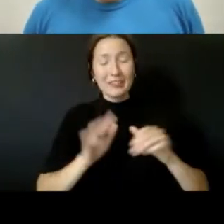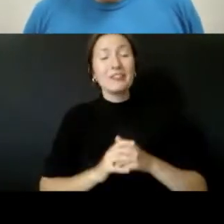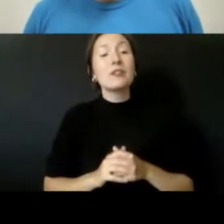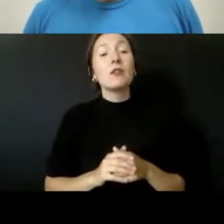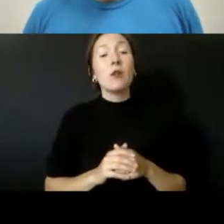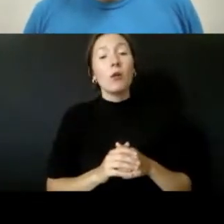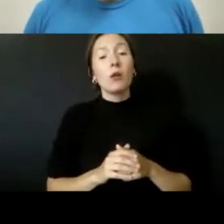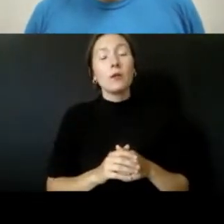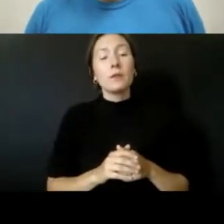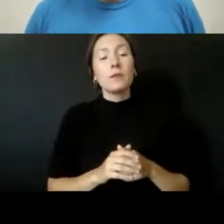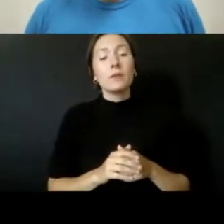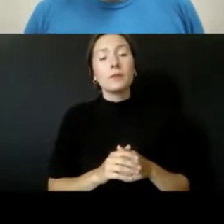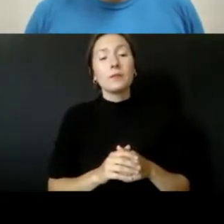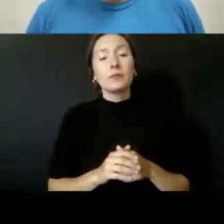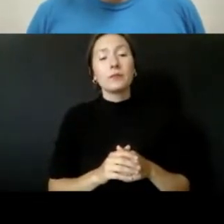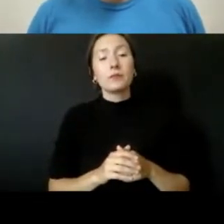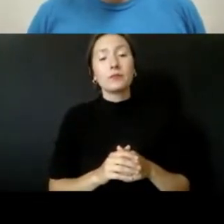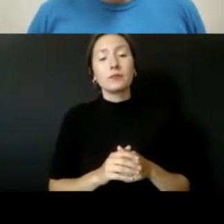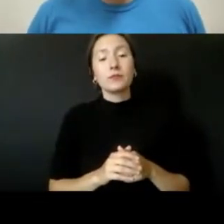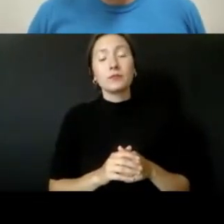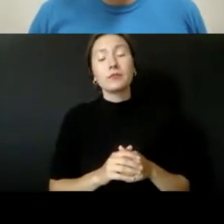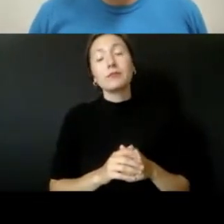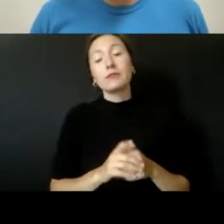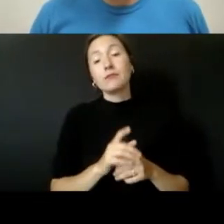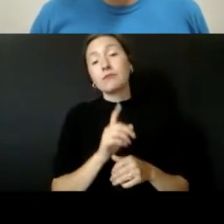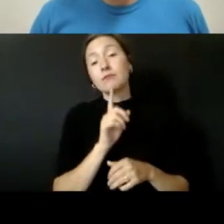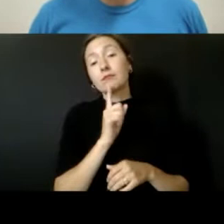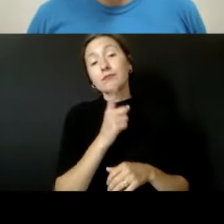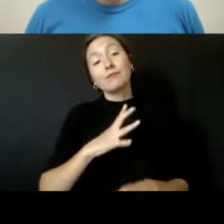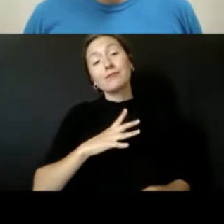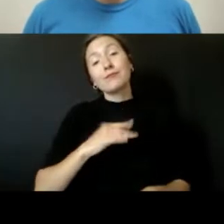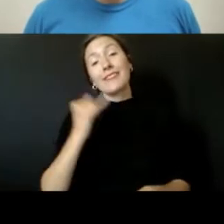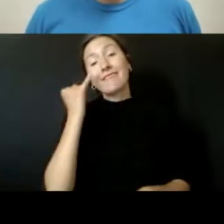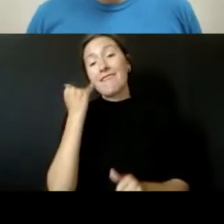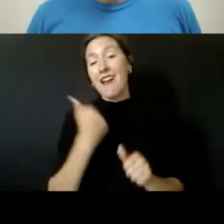it'd be nice if everybody just had this by default but it's not always the case and that's okay so